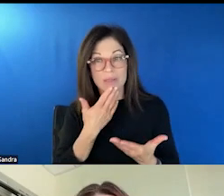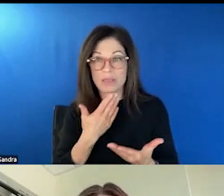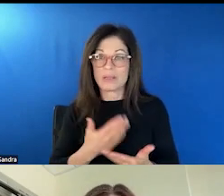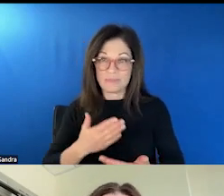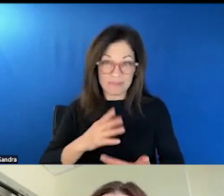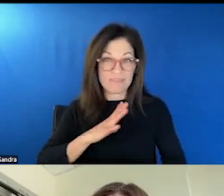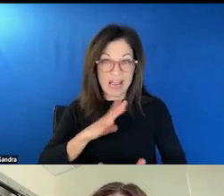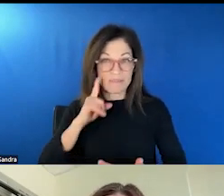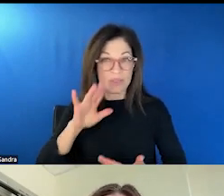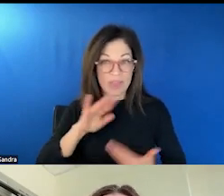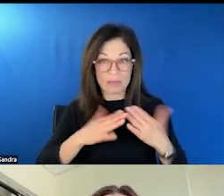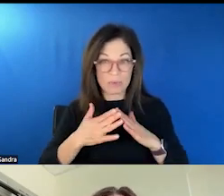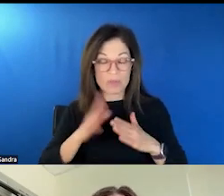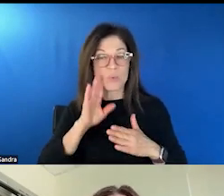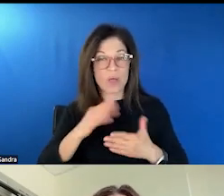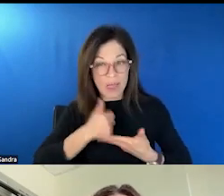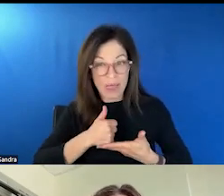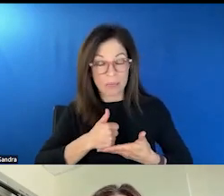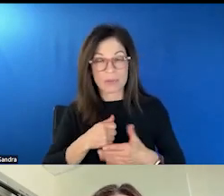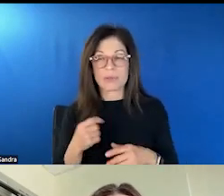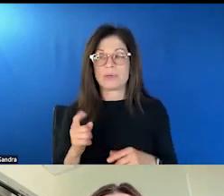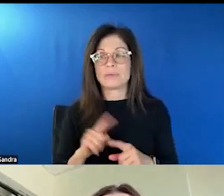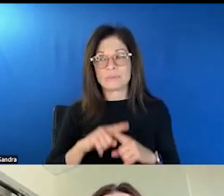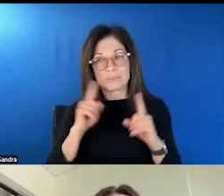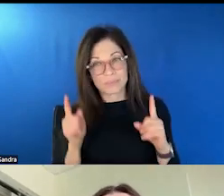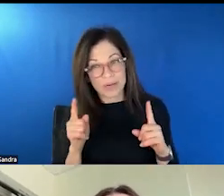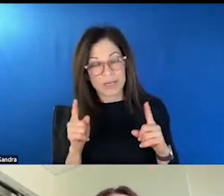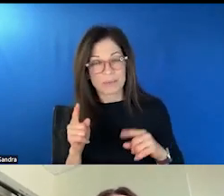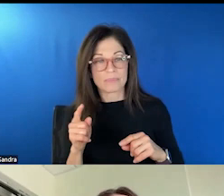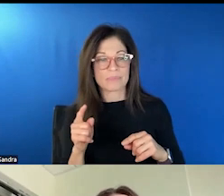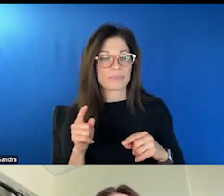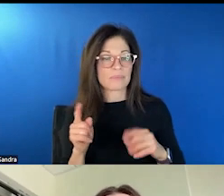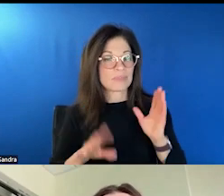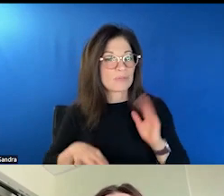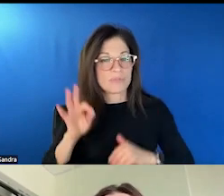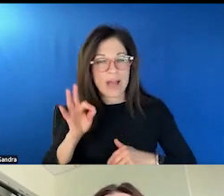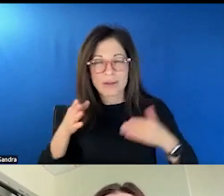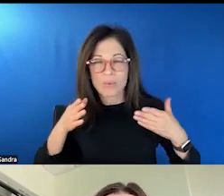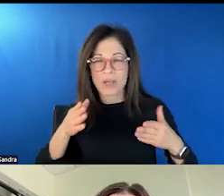DIFFERENCE AND BE HELPFUL. FINDING A WAY TO PROMOTE THIS